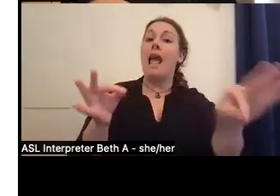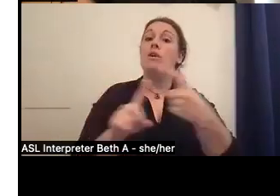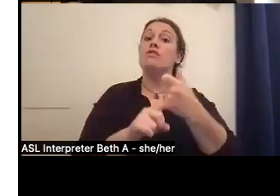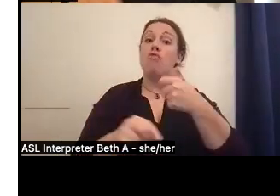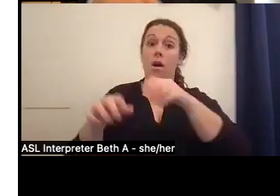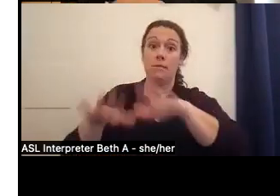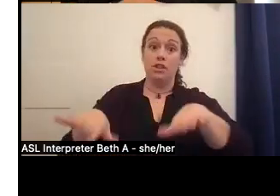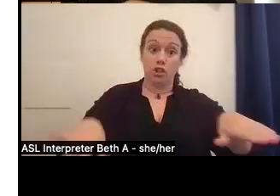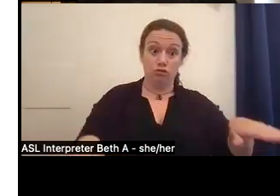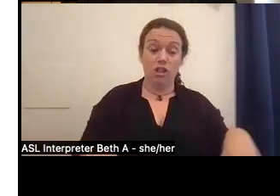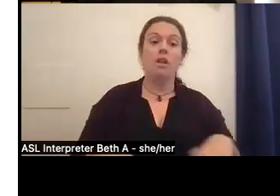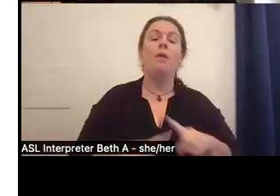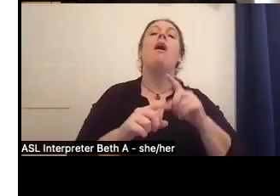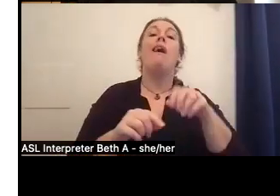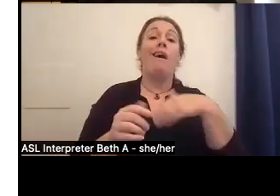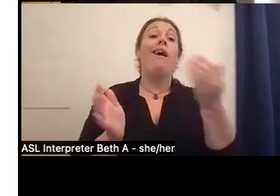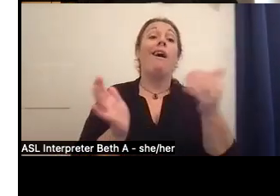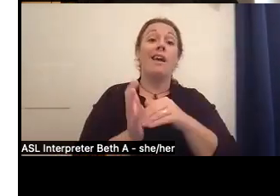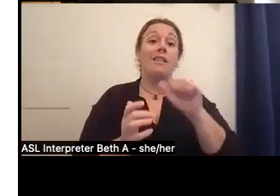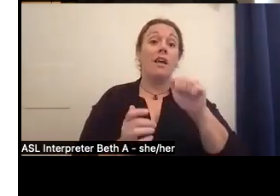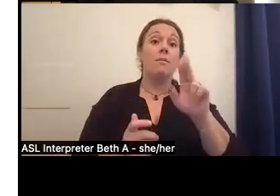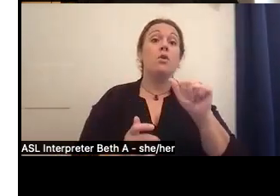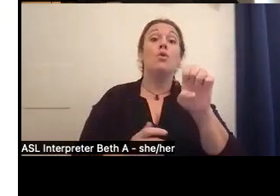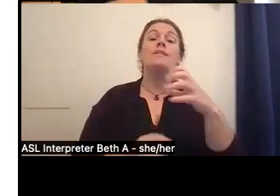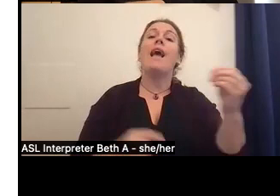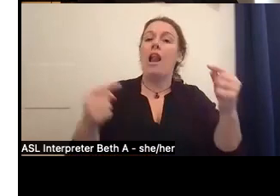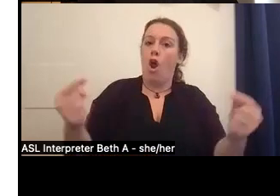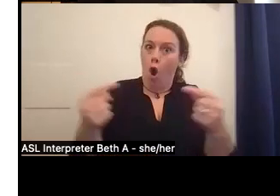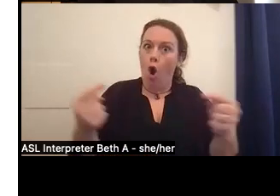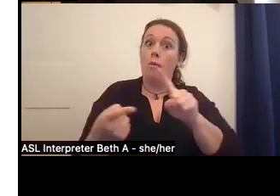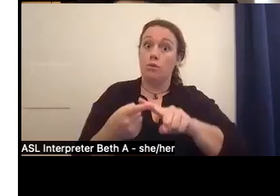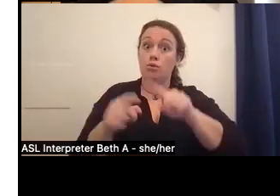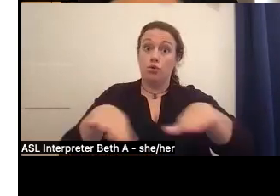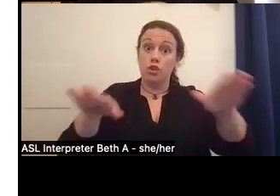the abuse and the harm that they did not only to children but to communities to language and to